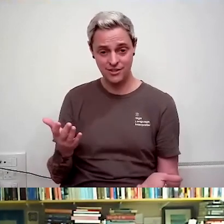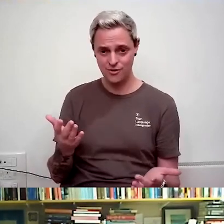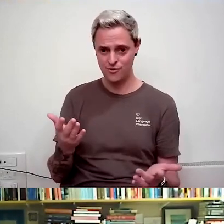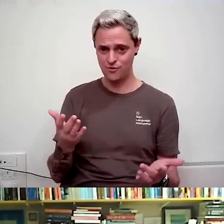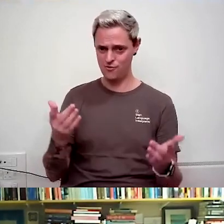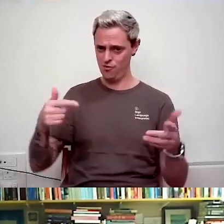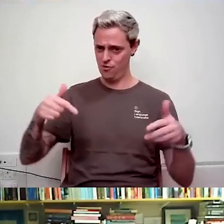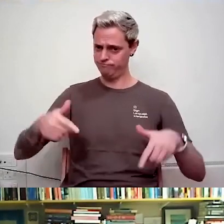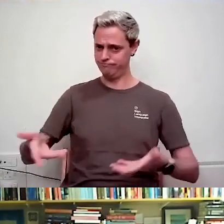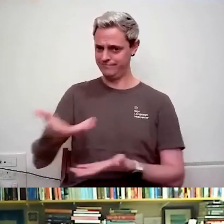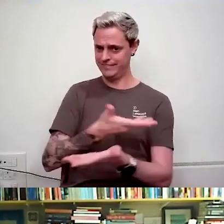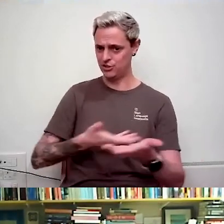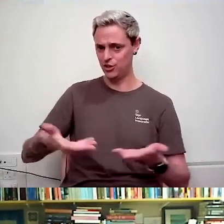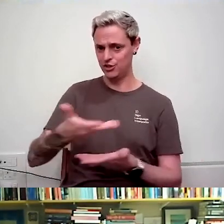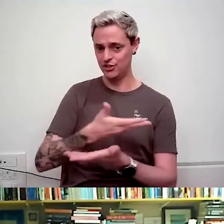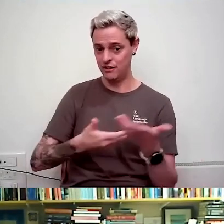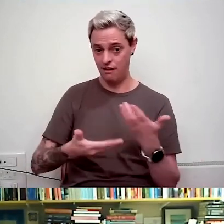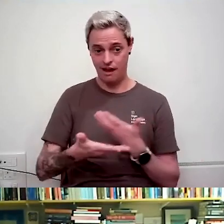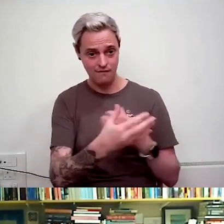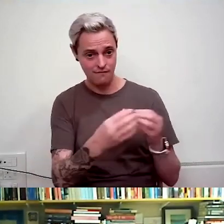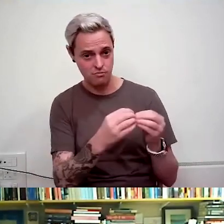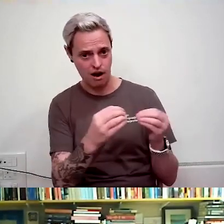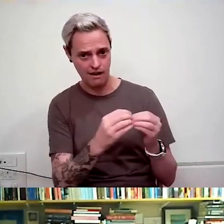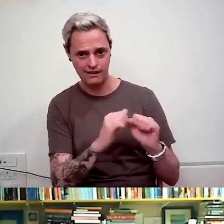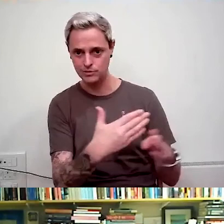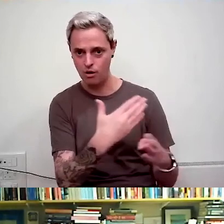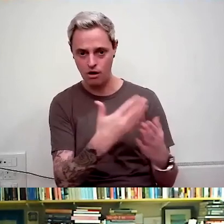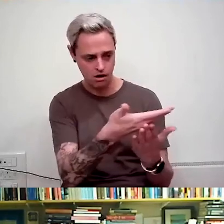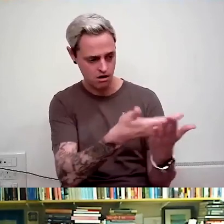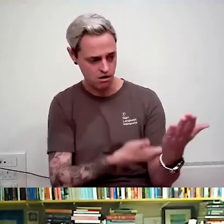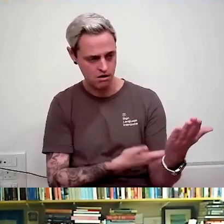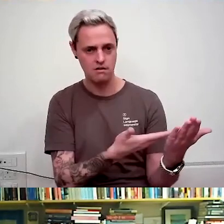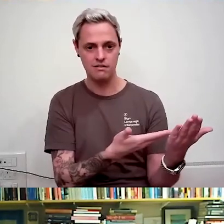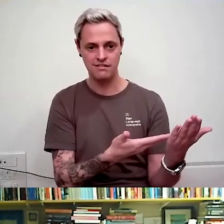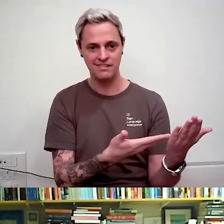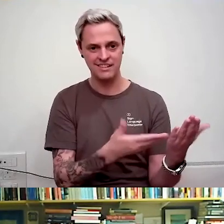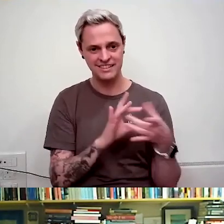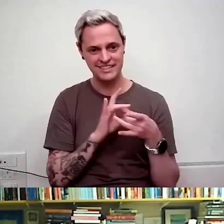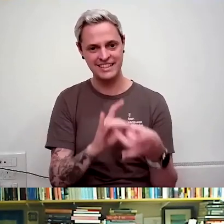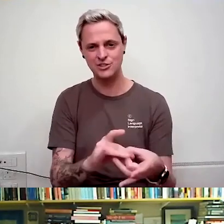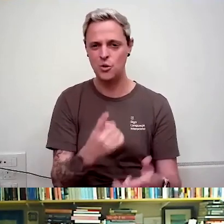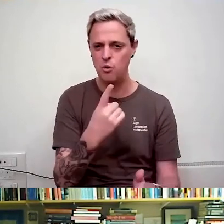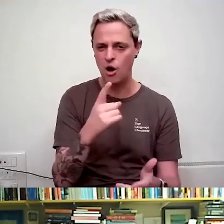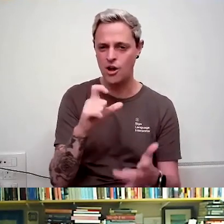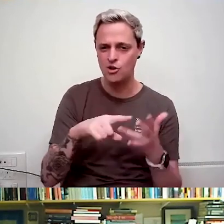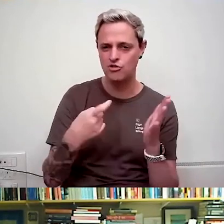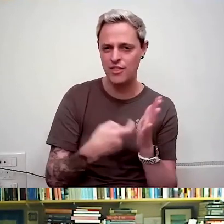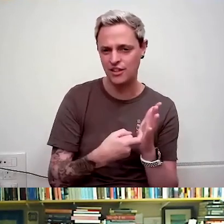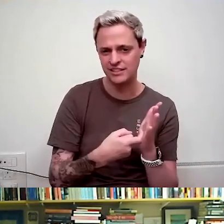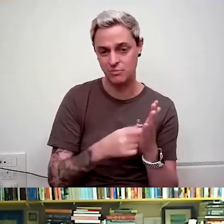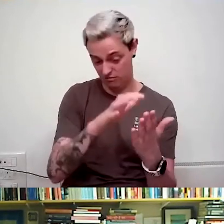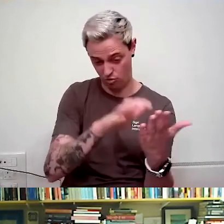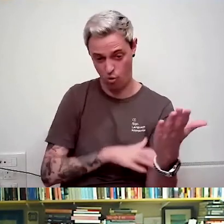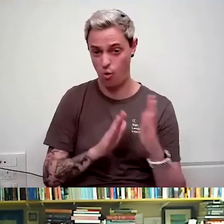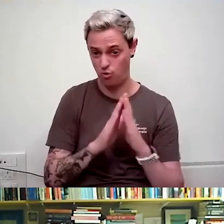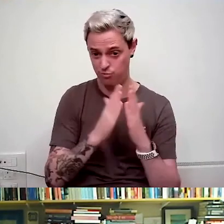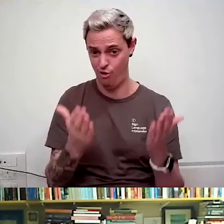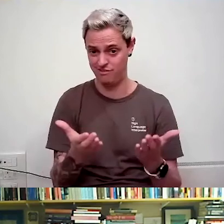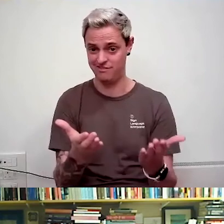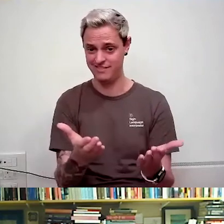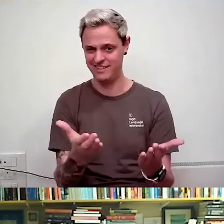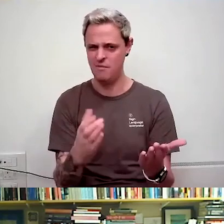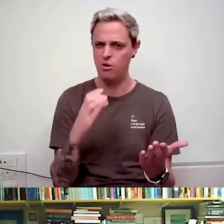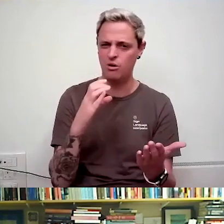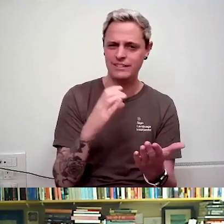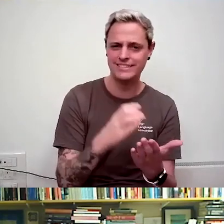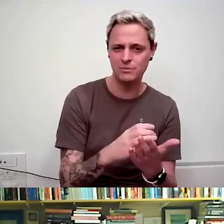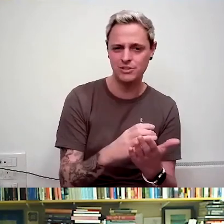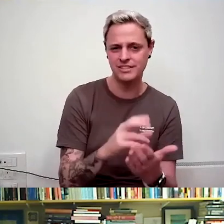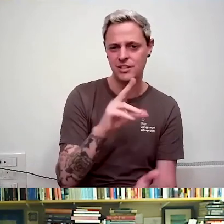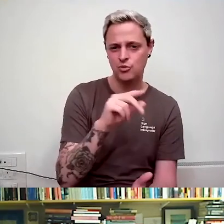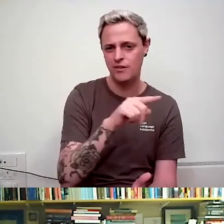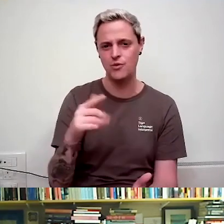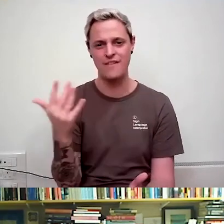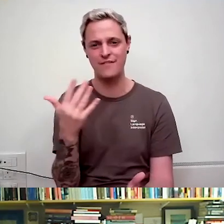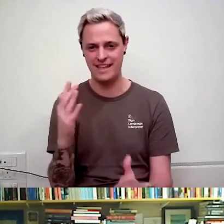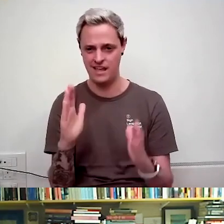draws us to the last few chapters of 1 Corinthians or to the book of 1 Corinthians as a whole, but in particular chapters 12 through 15